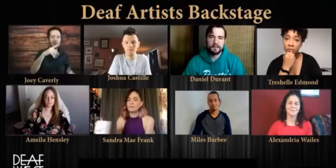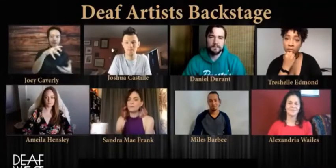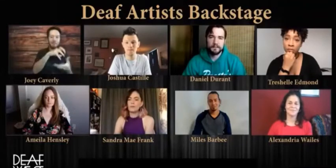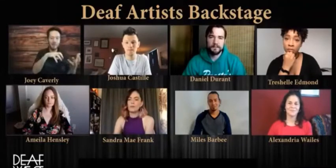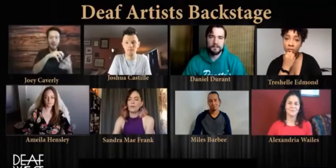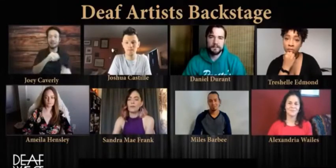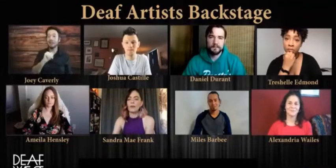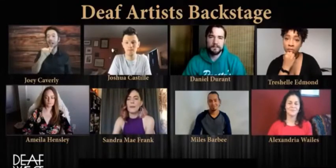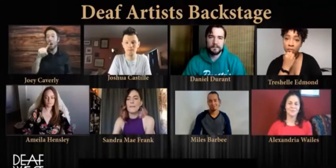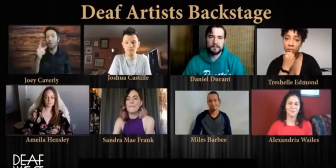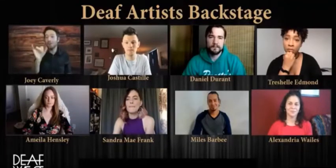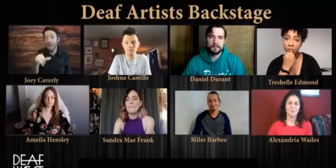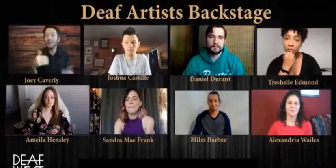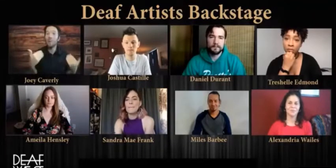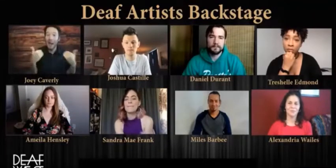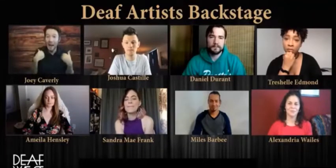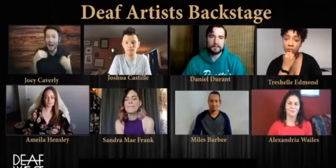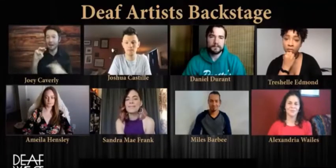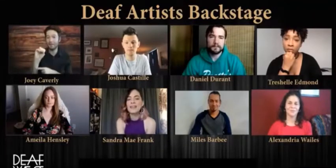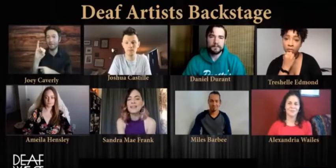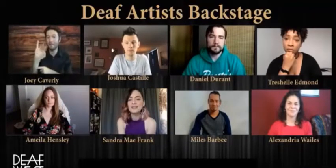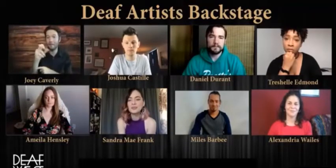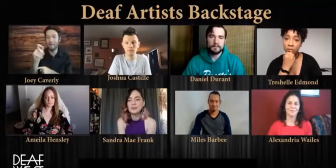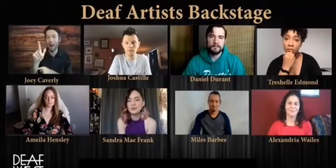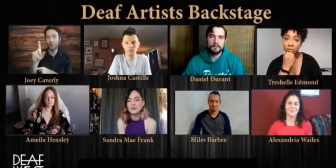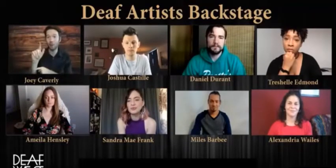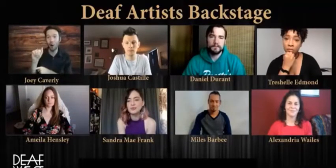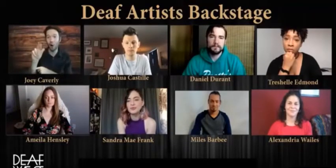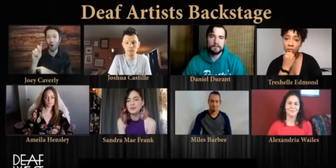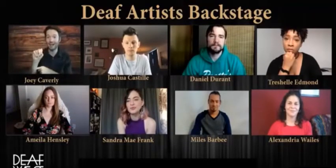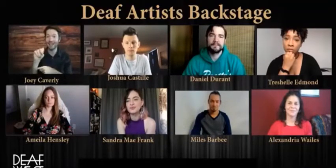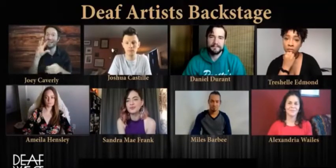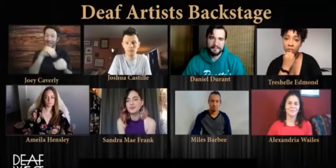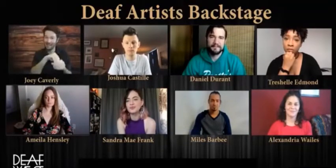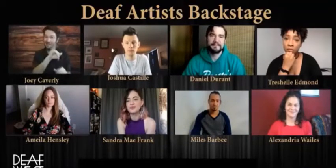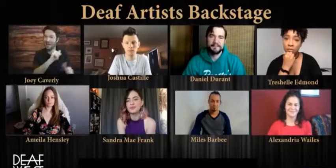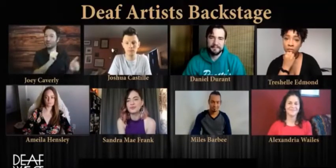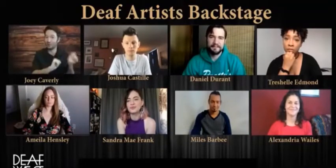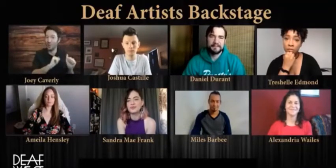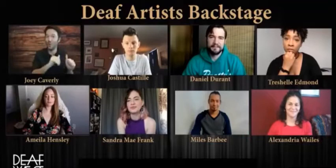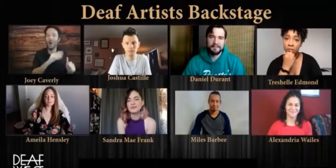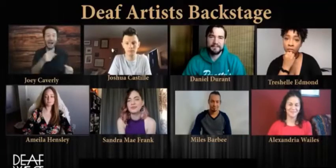They had a very similar approach with a shadowing cast of mixed Deaf and hearing artists.